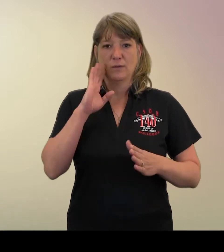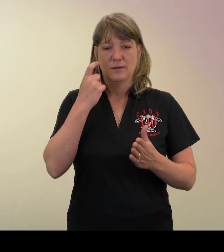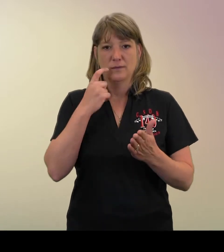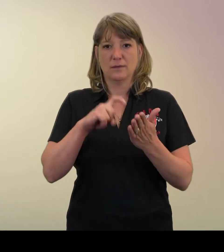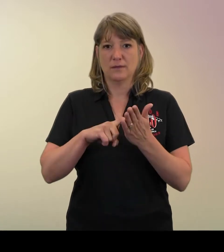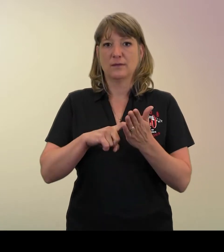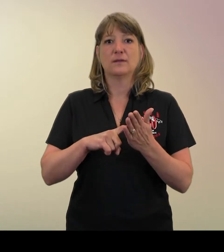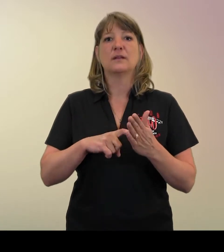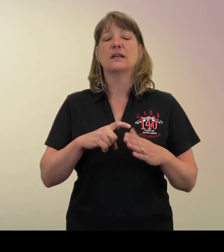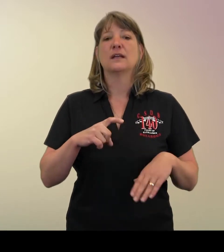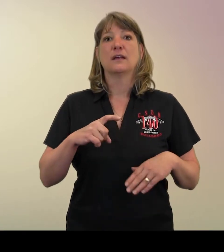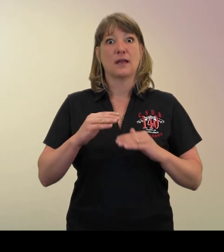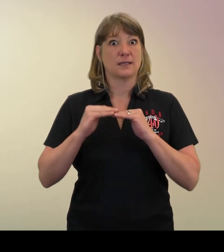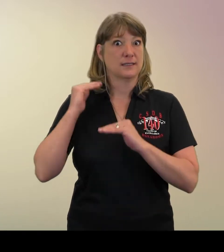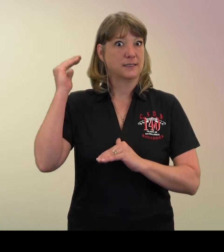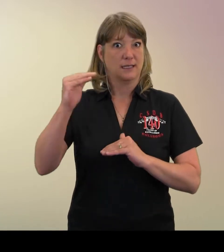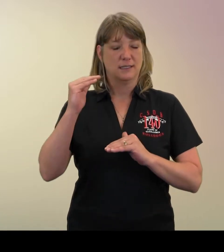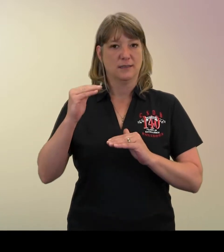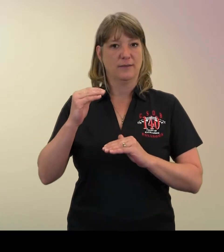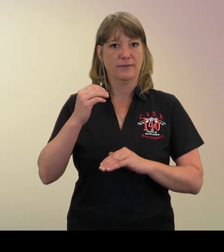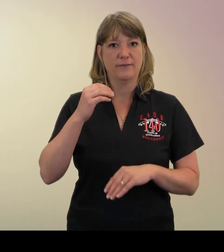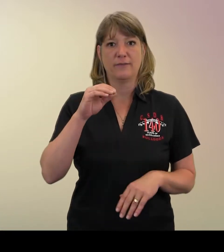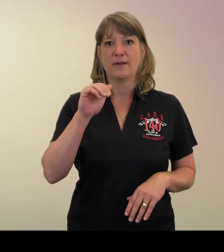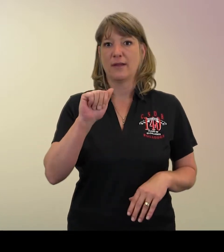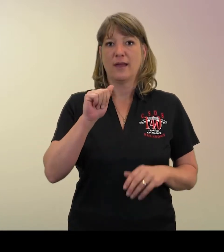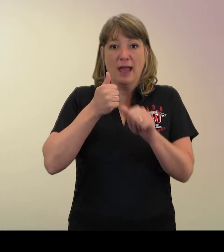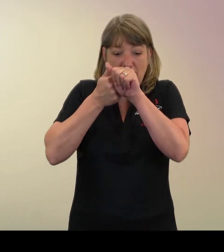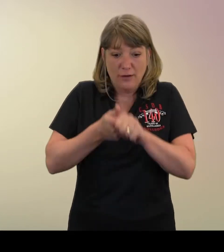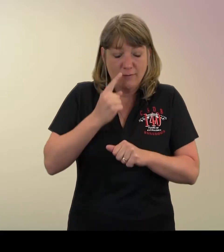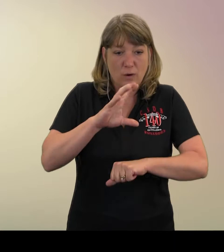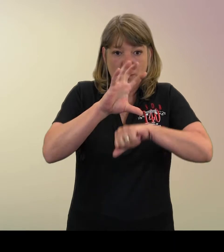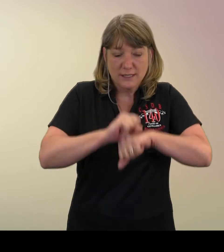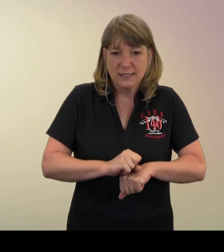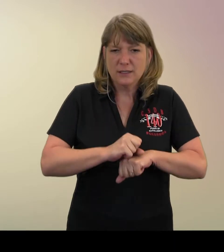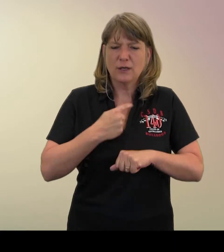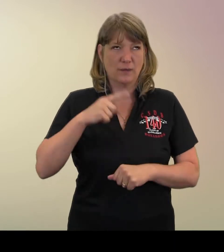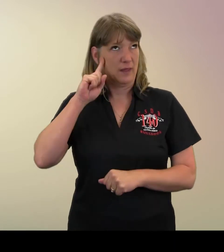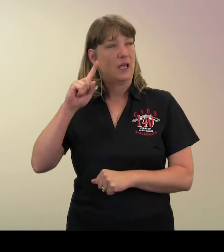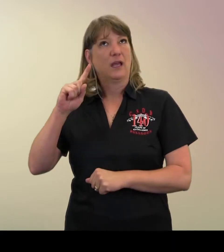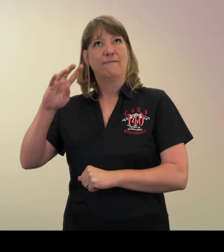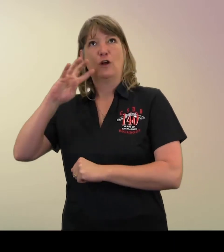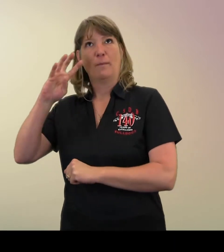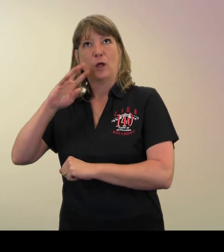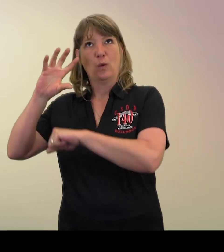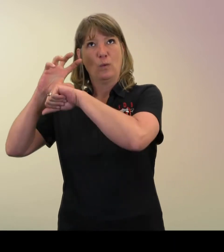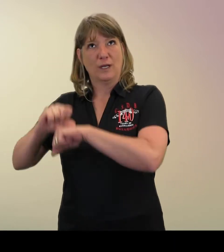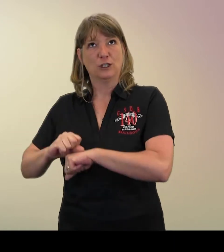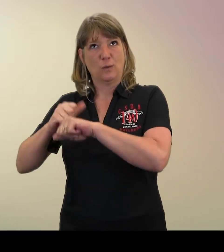that you might see is excessive adherence to routines. We talked before that this could look like